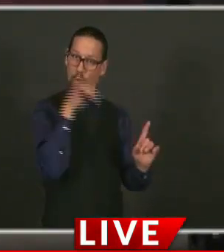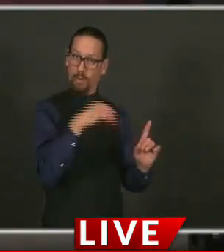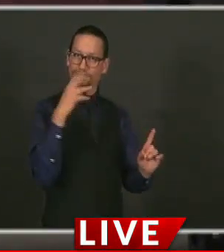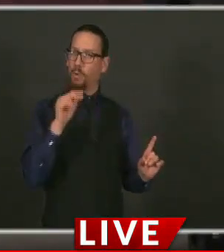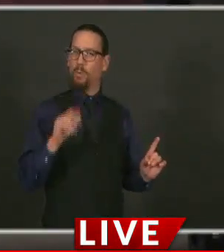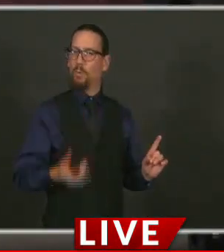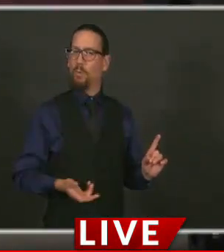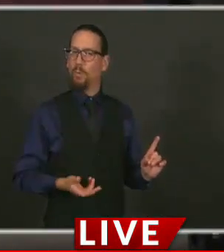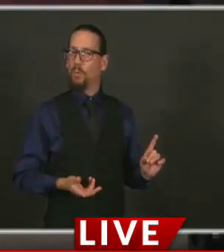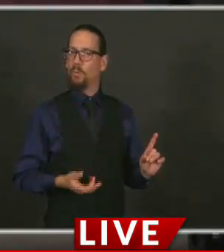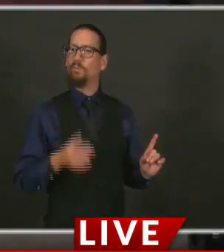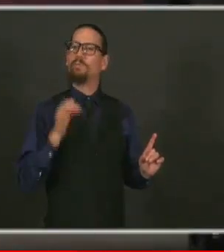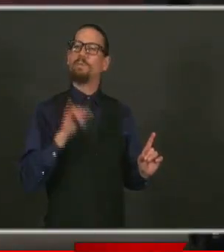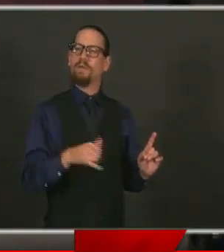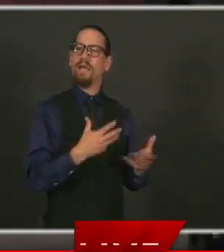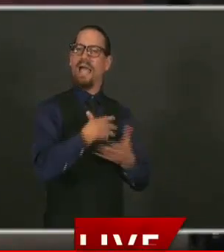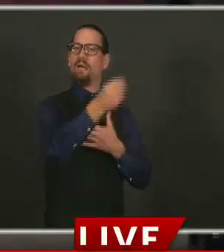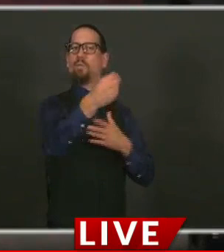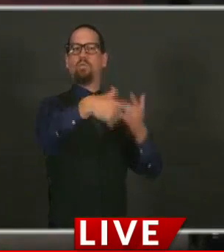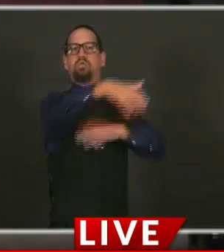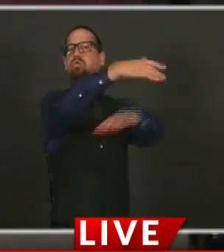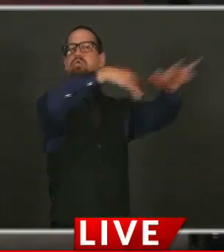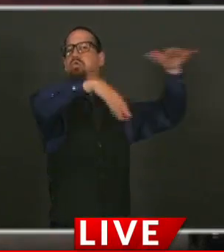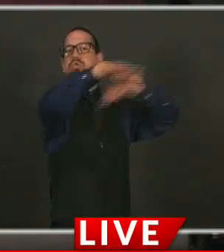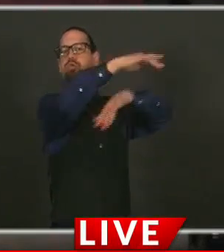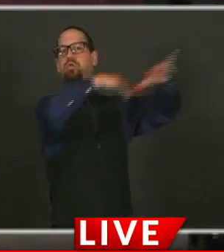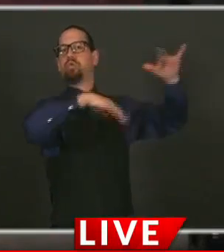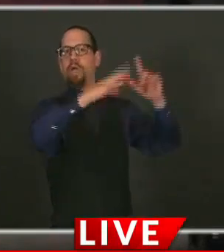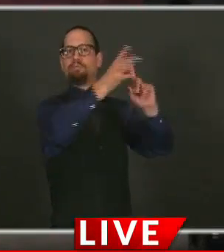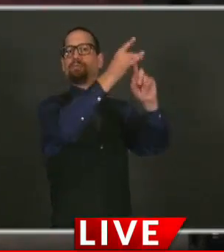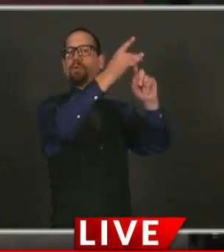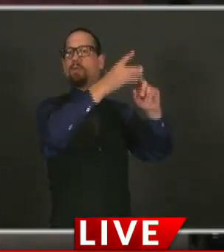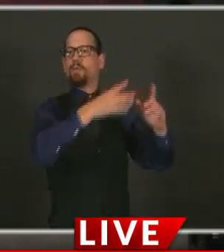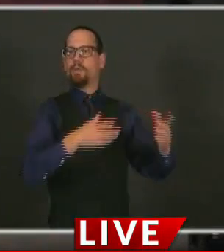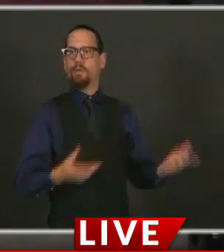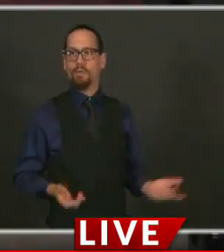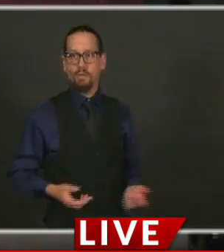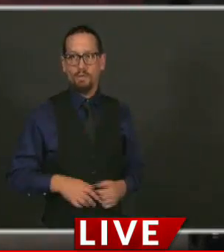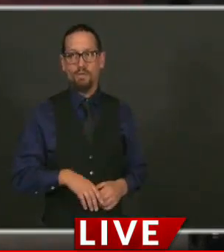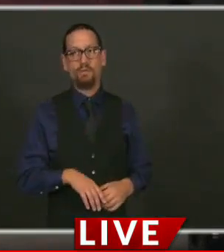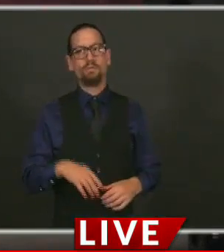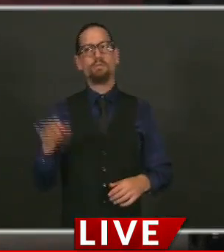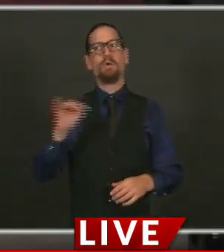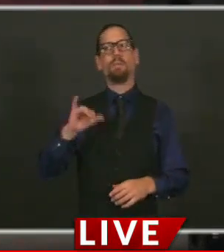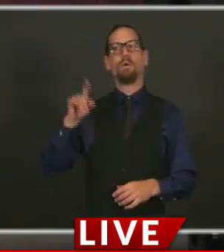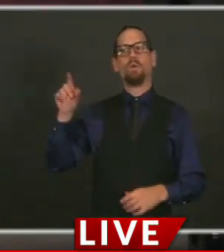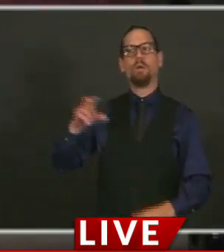THEY ARE NOT STAYING AT HOME. PROVIDENCE SCHOOLS, THE TEACHERS SAY THEY ARE NOT BEING TREATED THE SAME AS OTHER